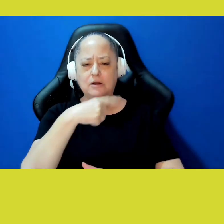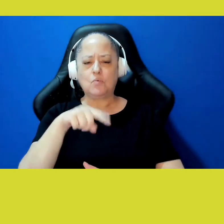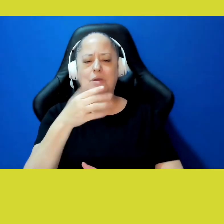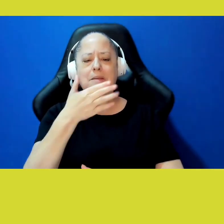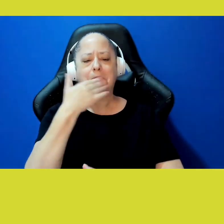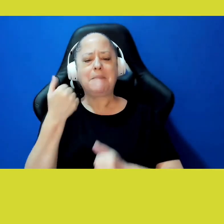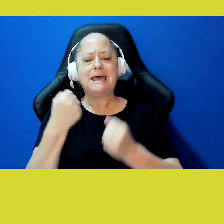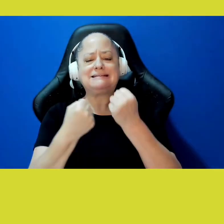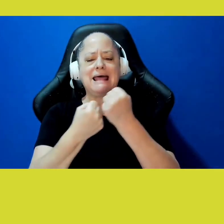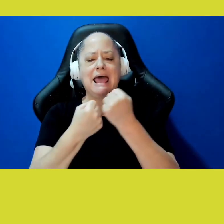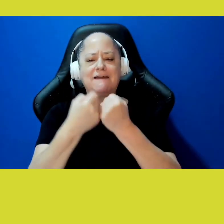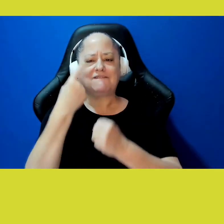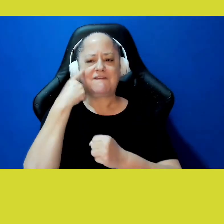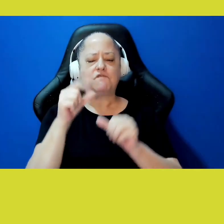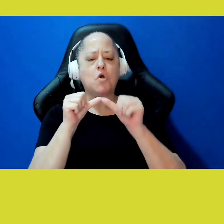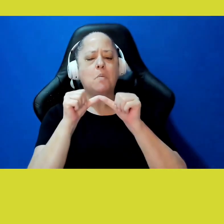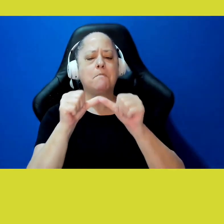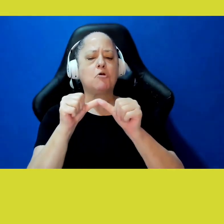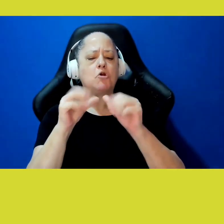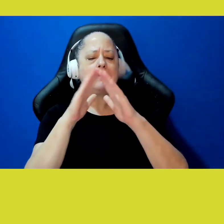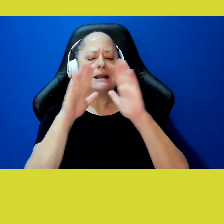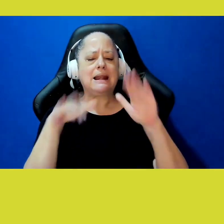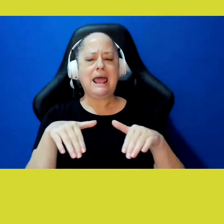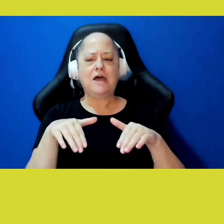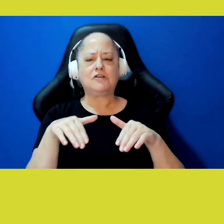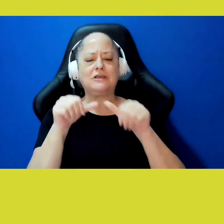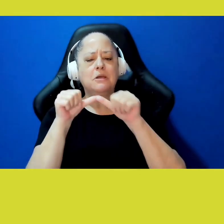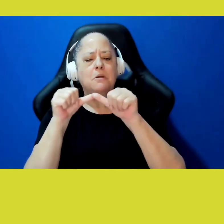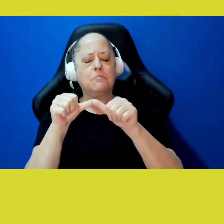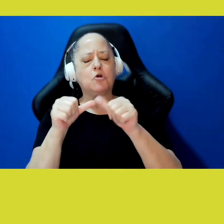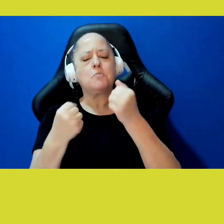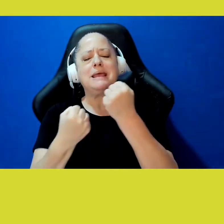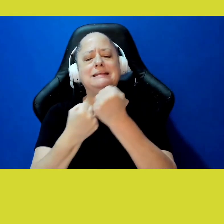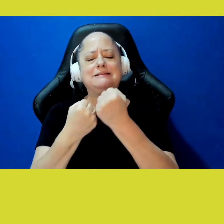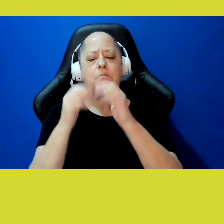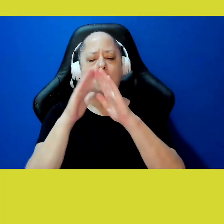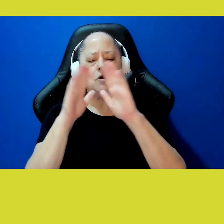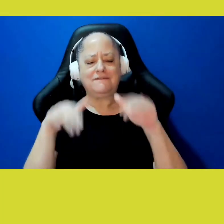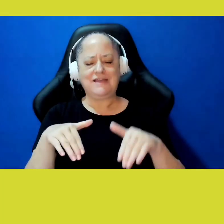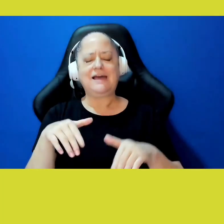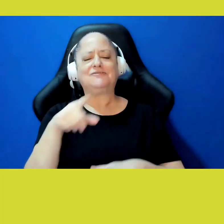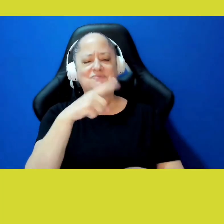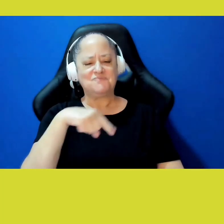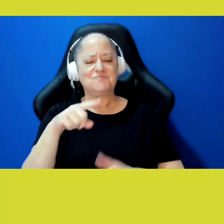for permanent housing, permanent supportive housing, which is what we're talking about now.